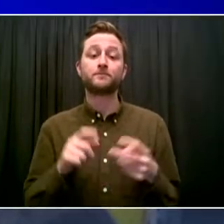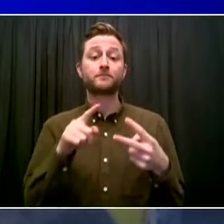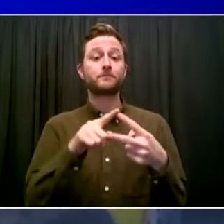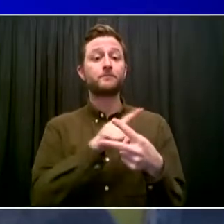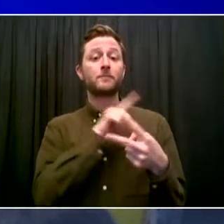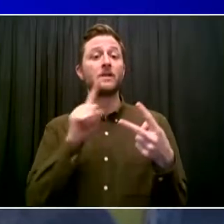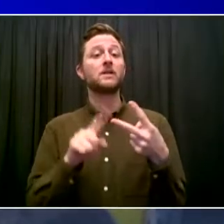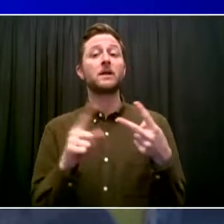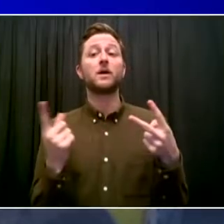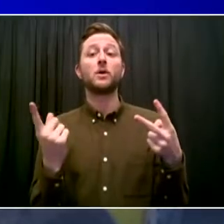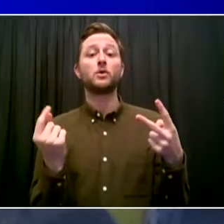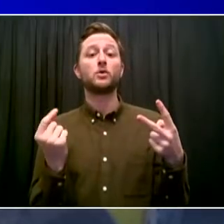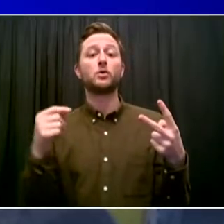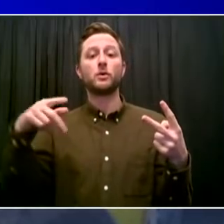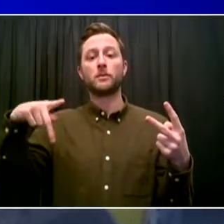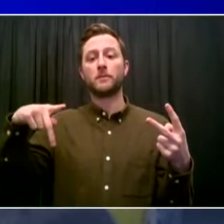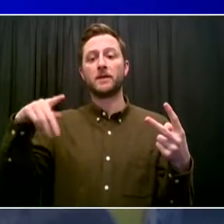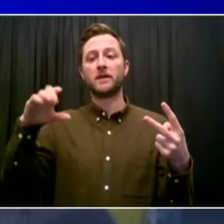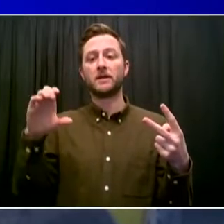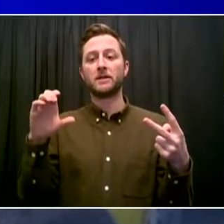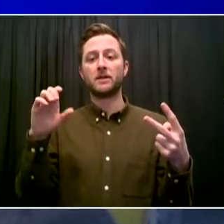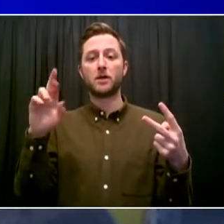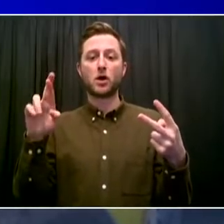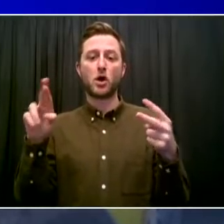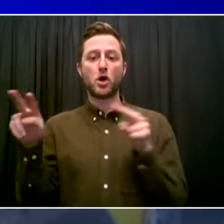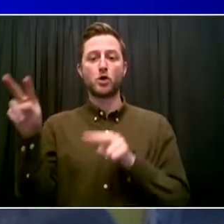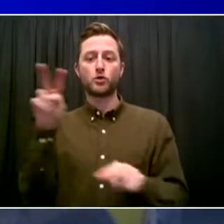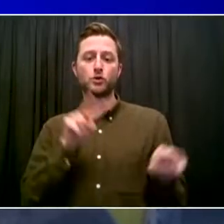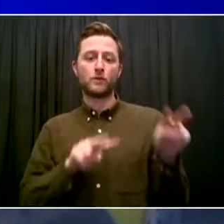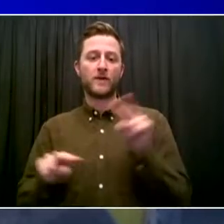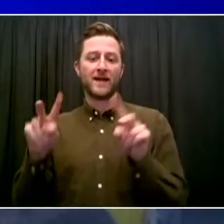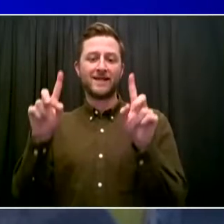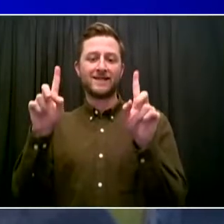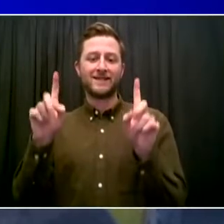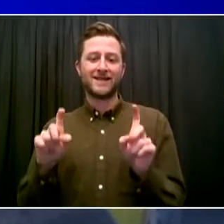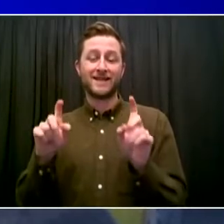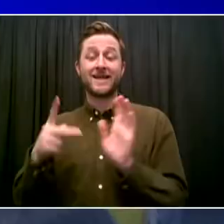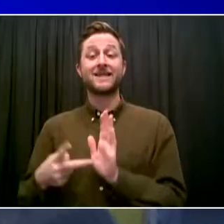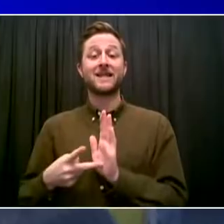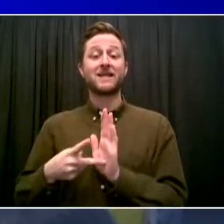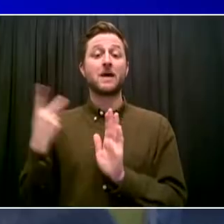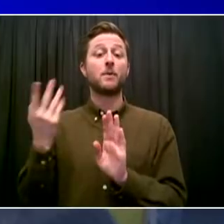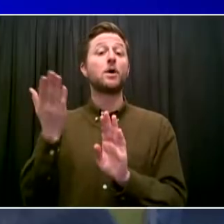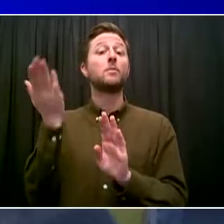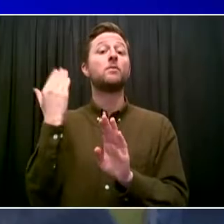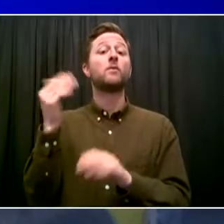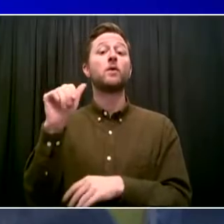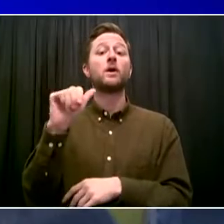THE SECOND THING IS WE DOUBLE